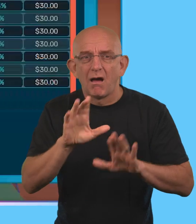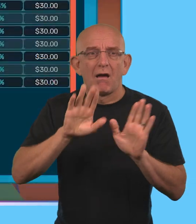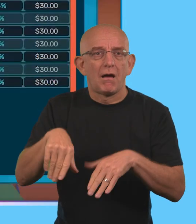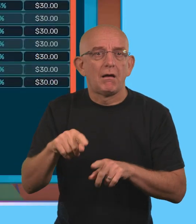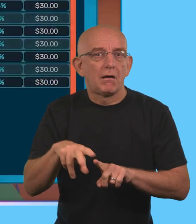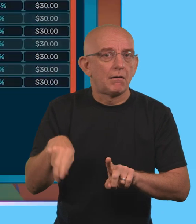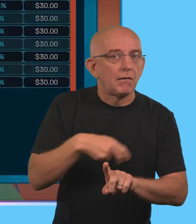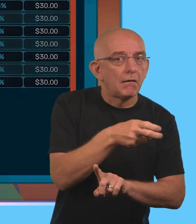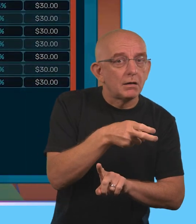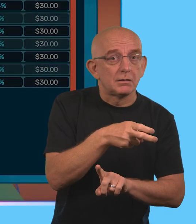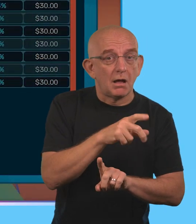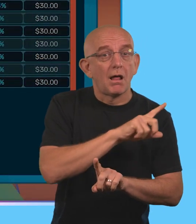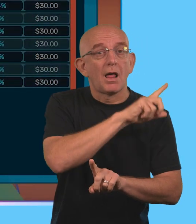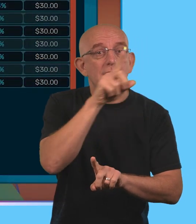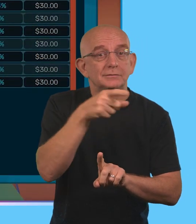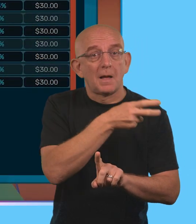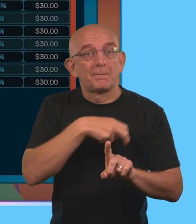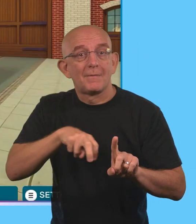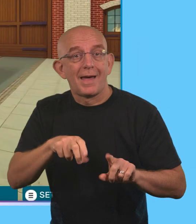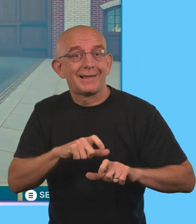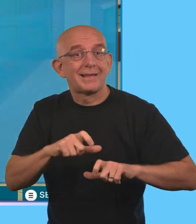point and pick up right where you left off the next time you play.